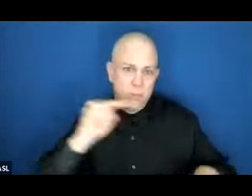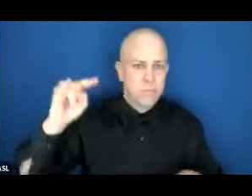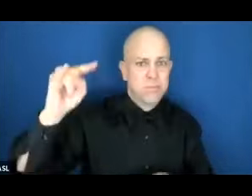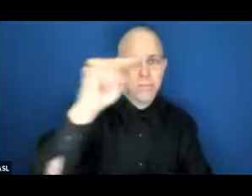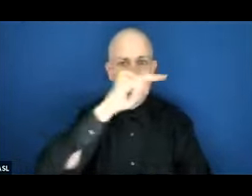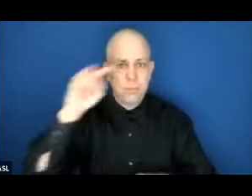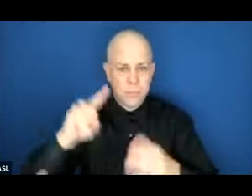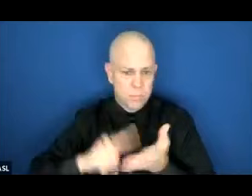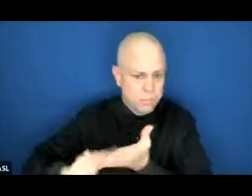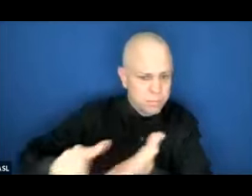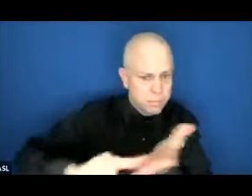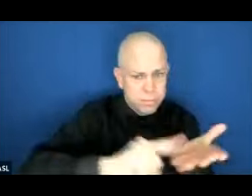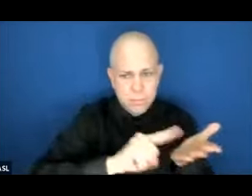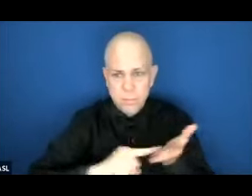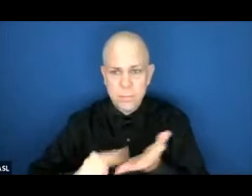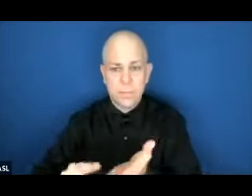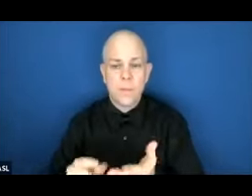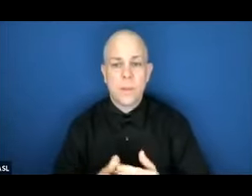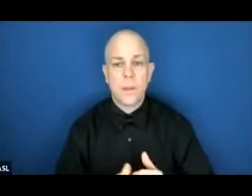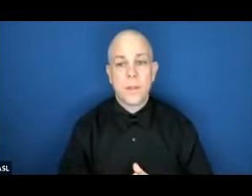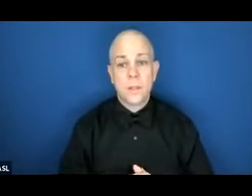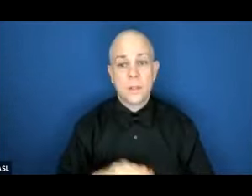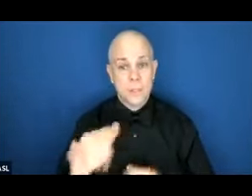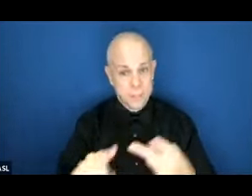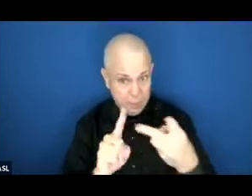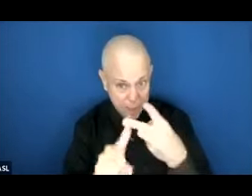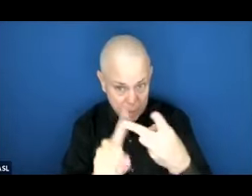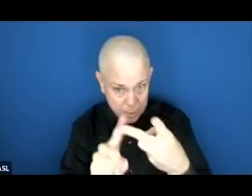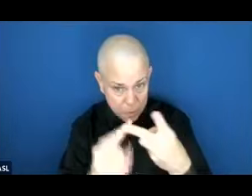that are closed and it's for a reason our firefighters are working in those